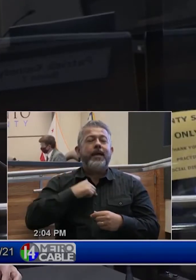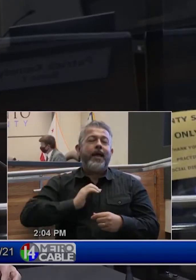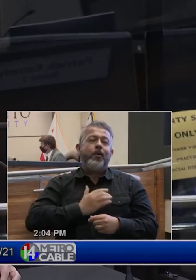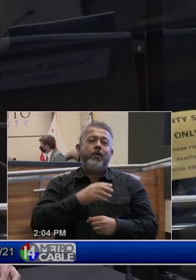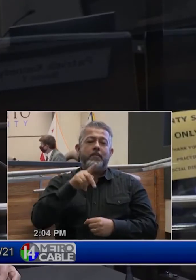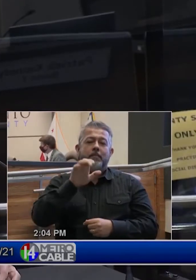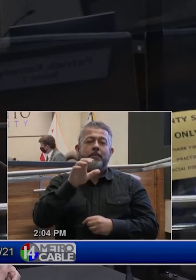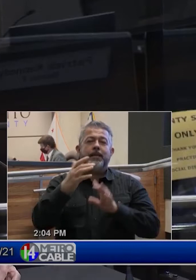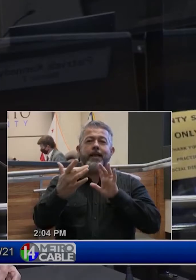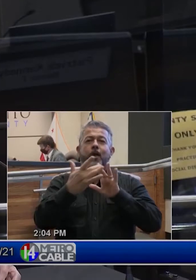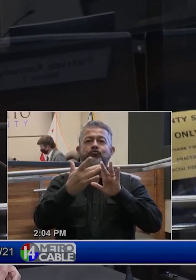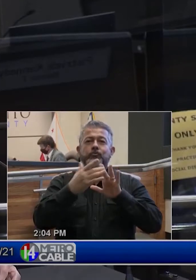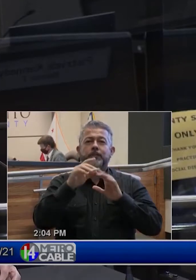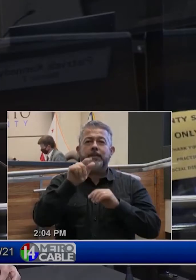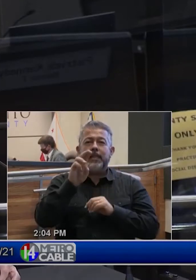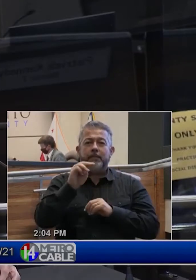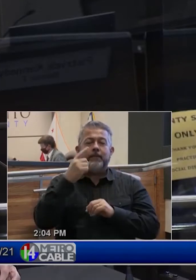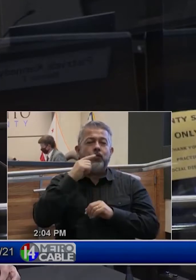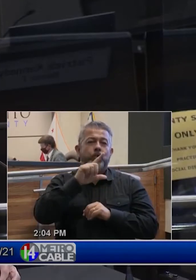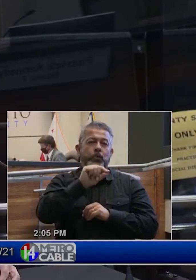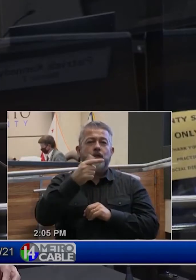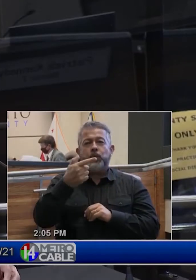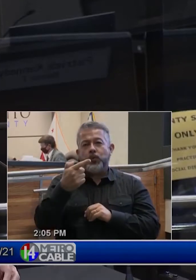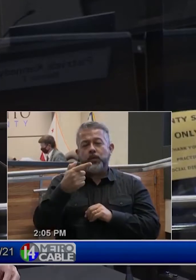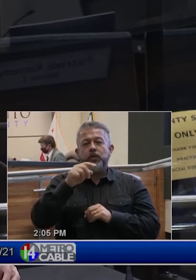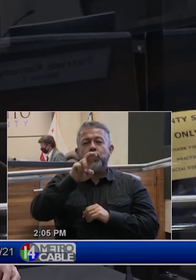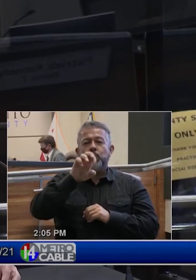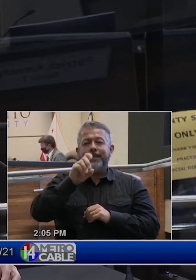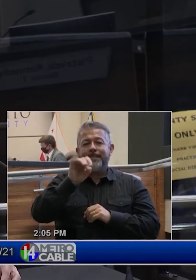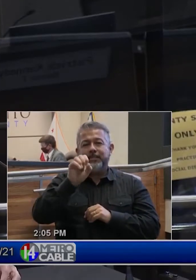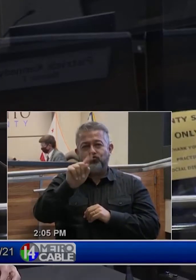BOARD, I'M KEN NAVA AND WILL BE PRESENTING OUR PUBLIC OUTREACH PRESENTING OUR PUBLIC OUTREACH PLAN.